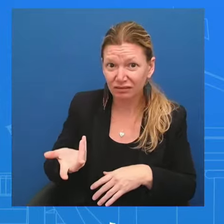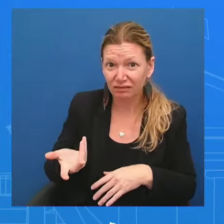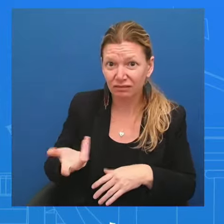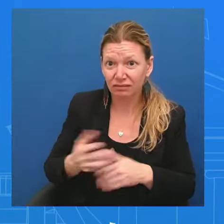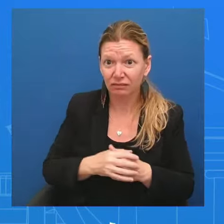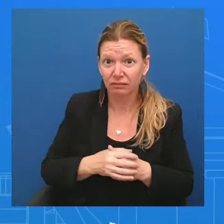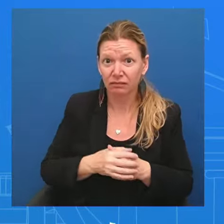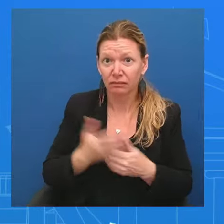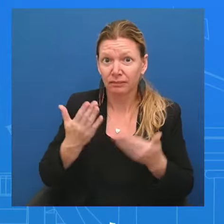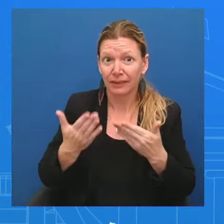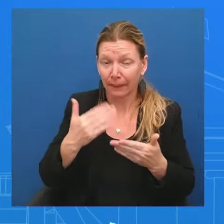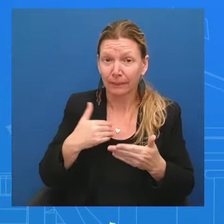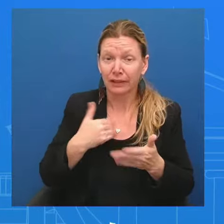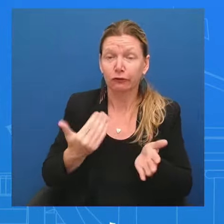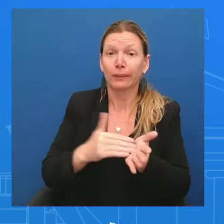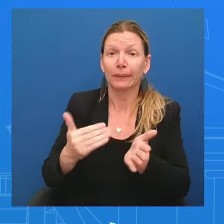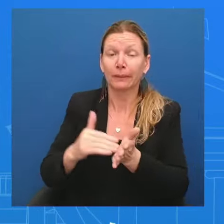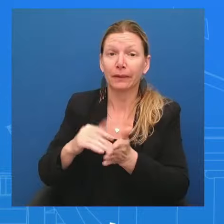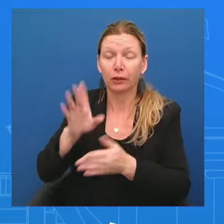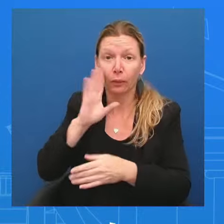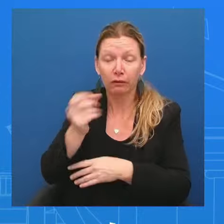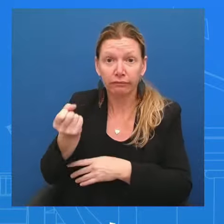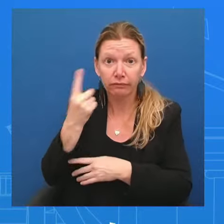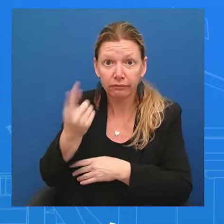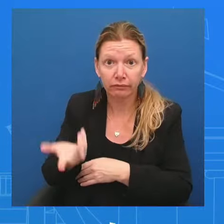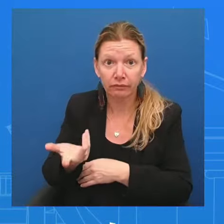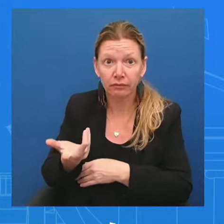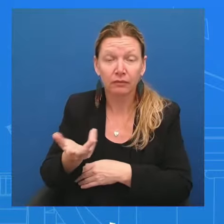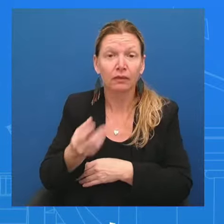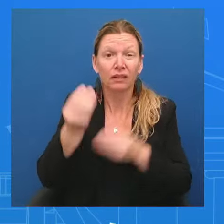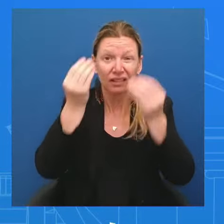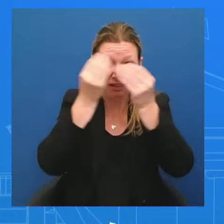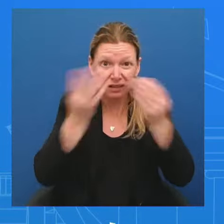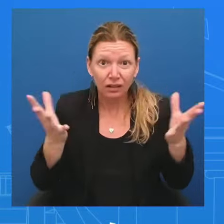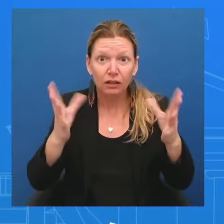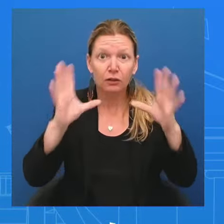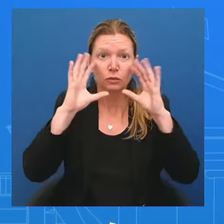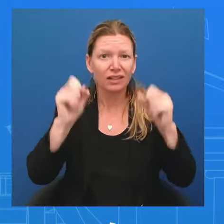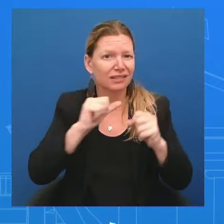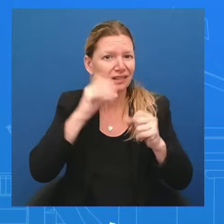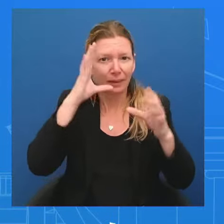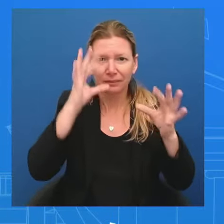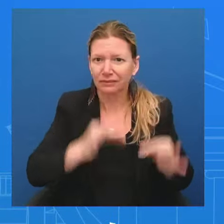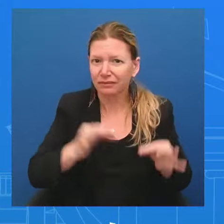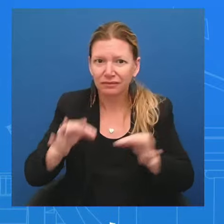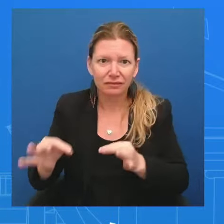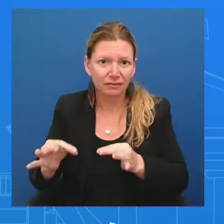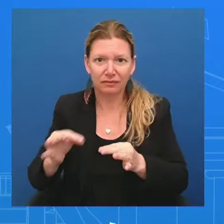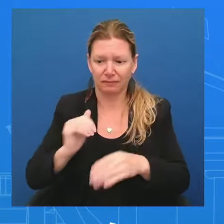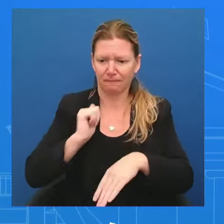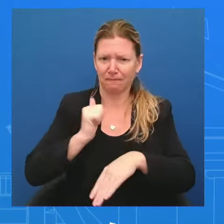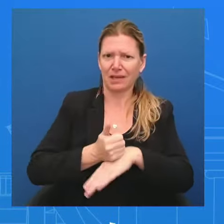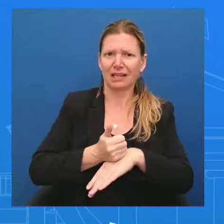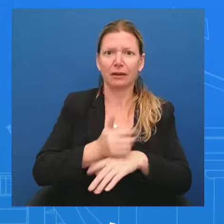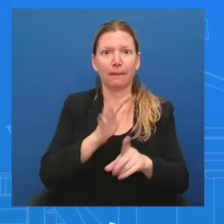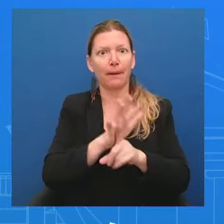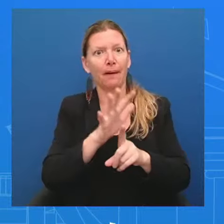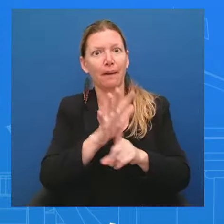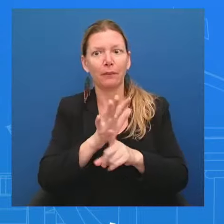President's not making decisions based on popularity or public opinion polls here or around the world. He's making decisions about our national security